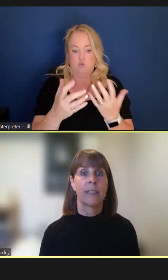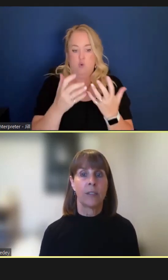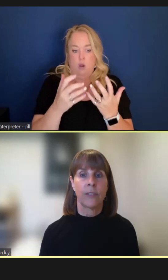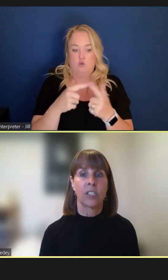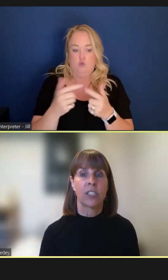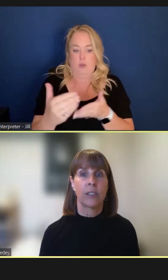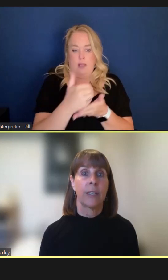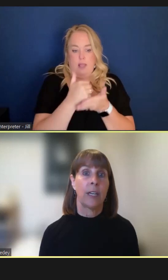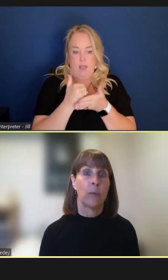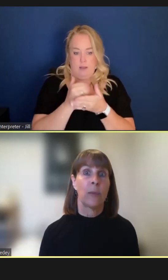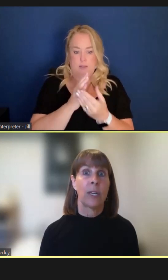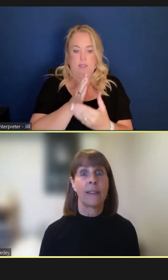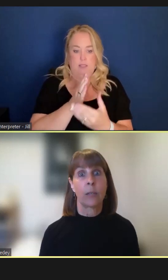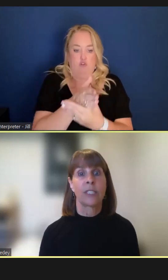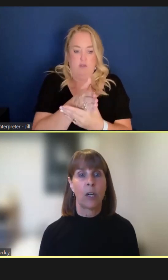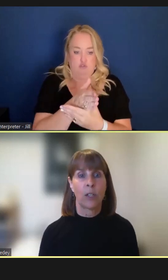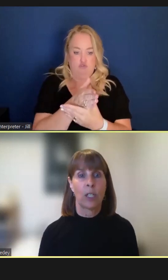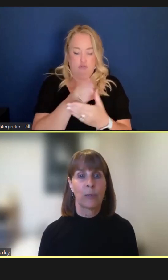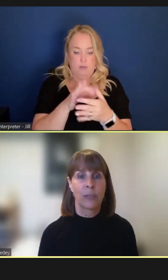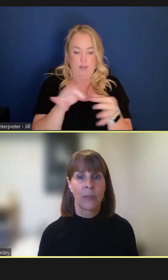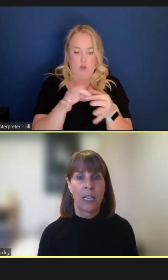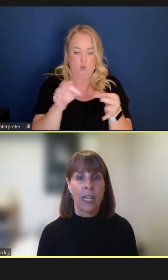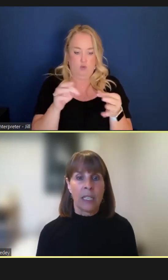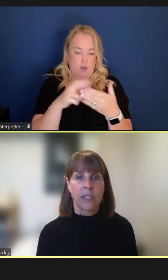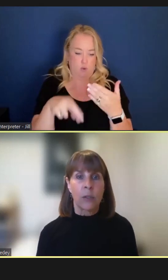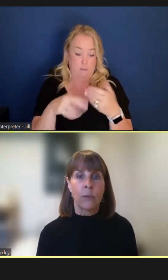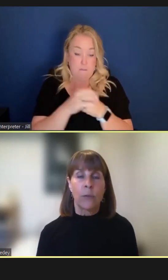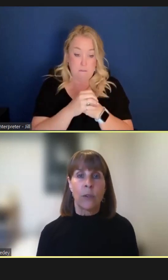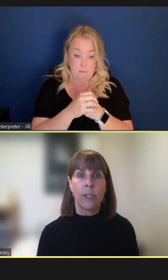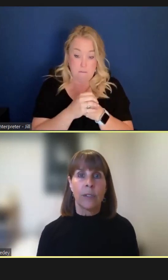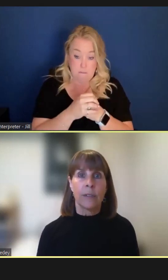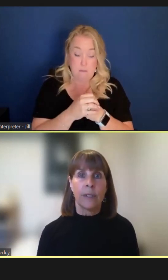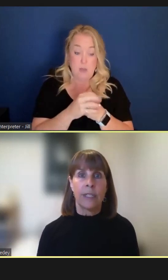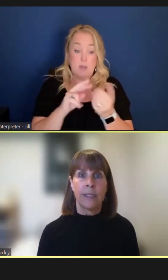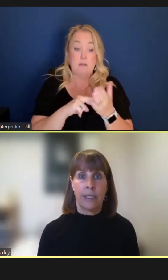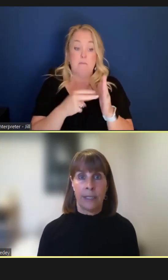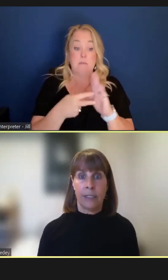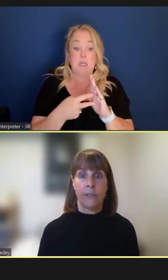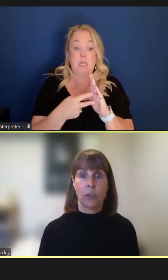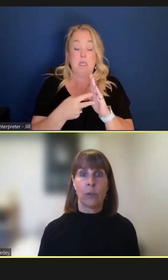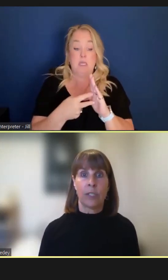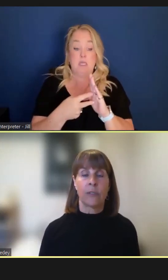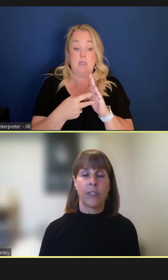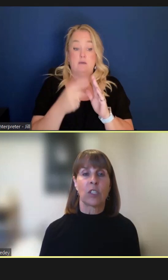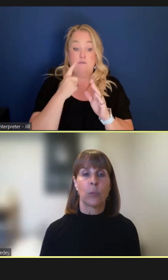intervention um and language outcomes so for an an individual Intervention